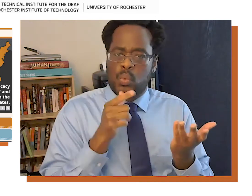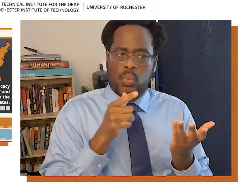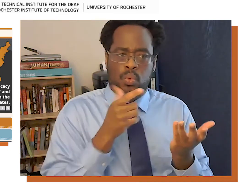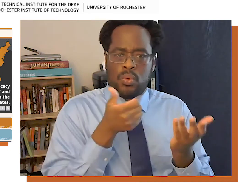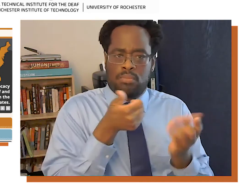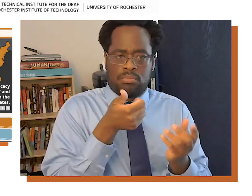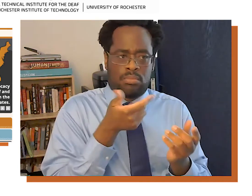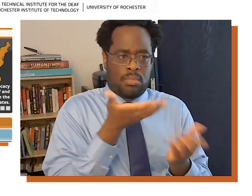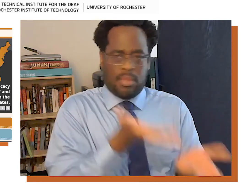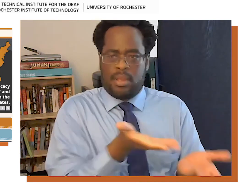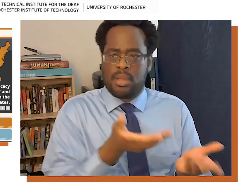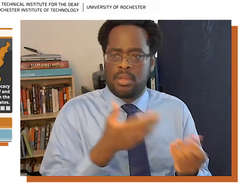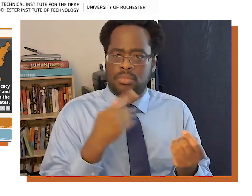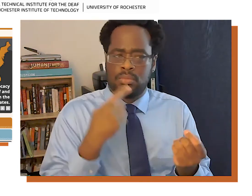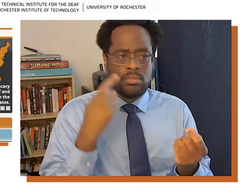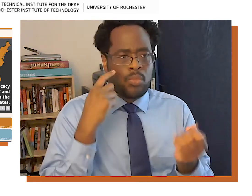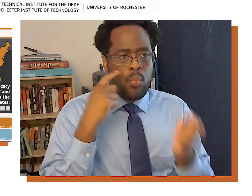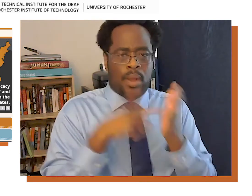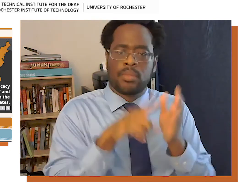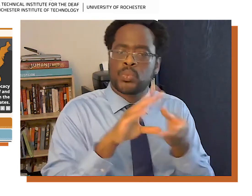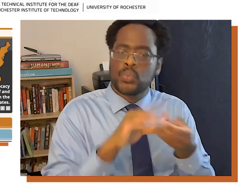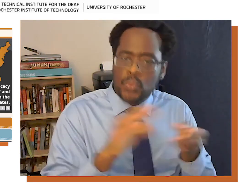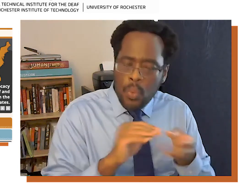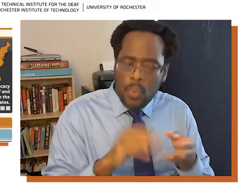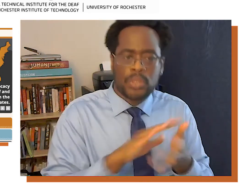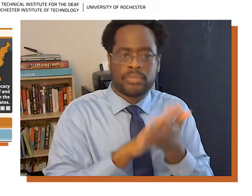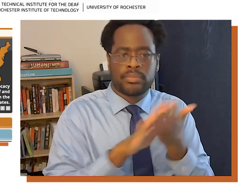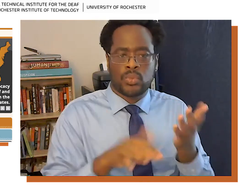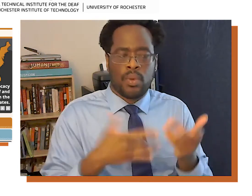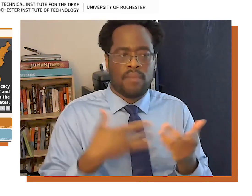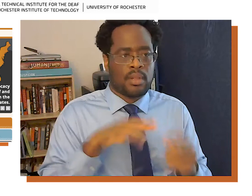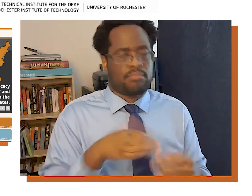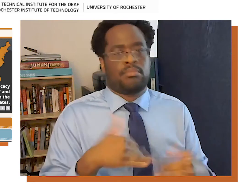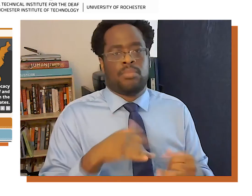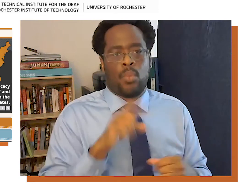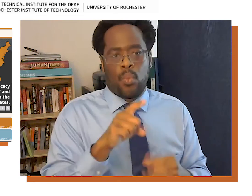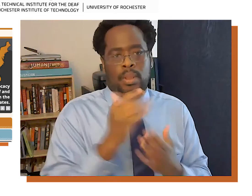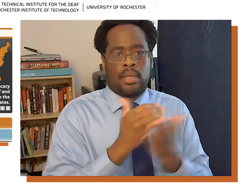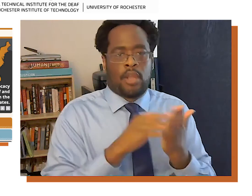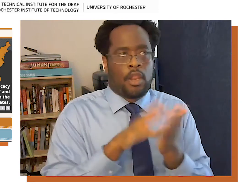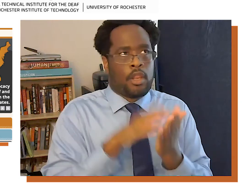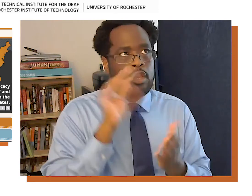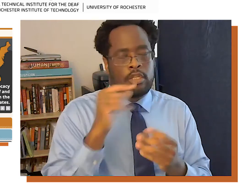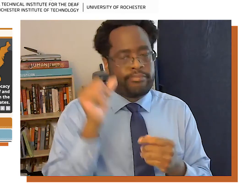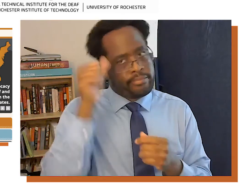that understanding of who they are, their rich narratives, their stories that they had shared with us.